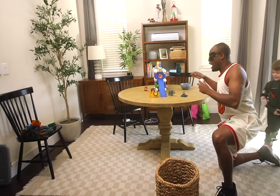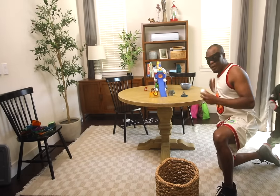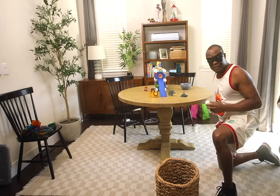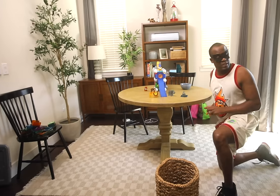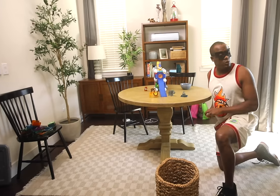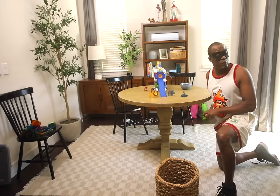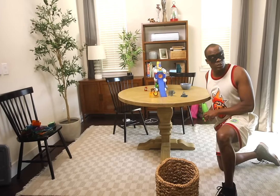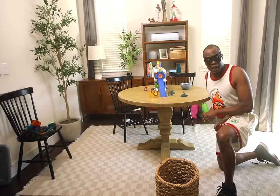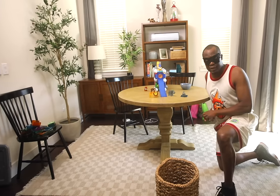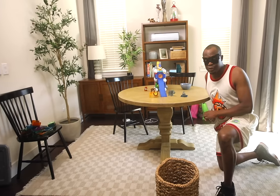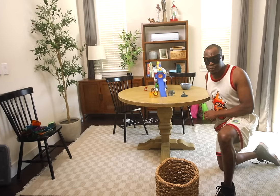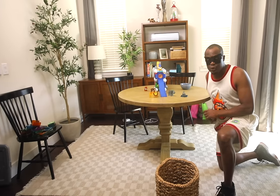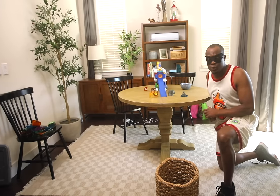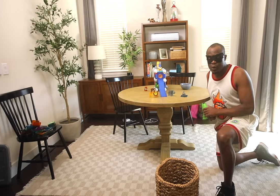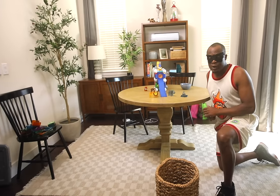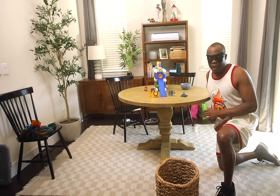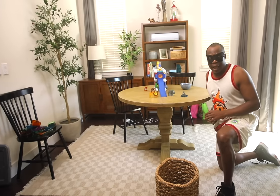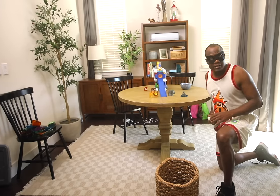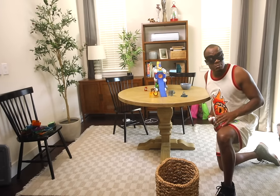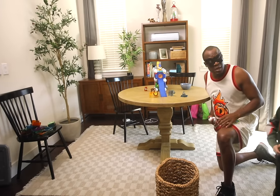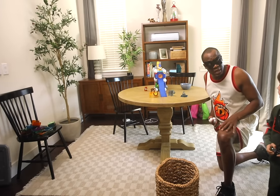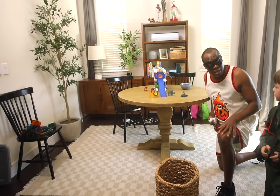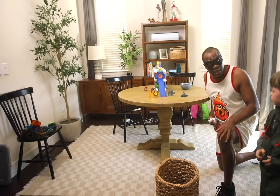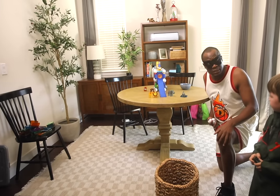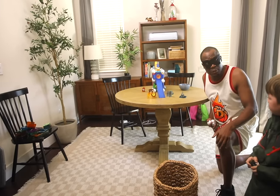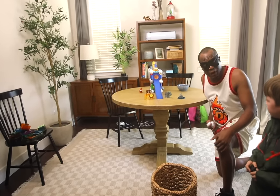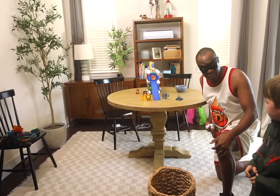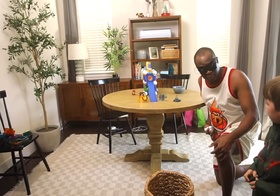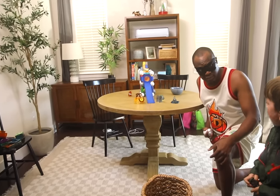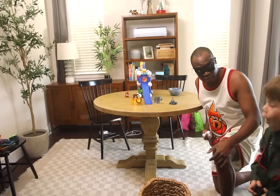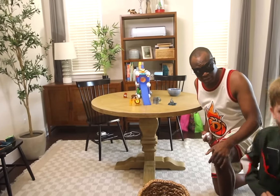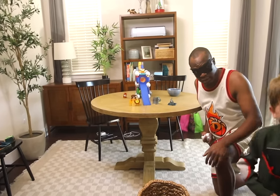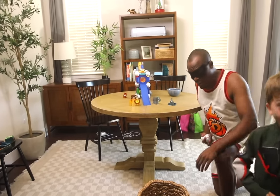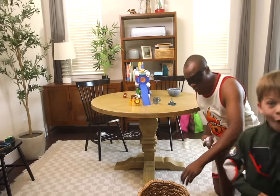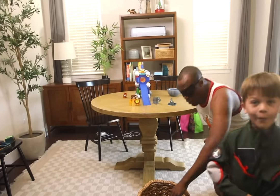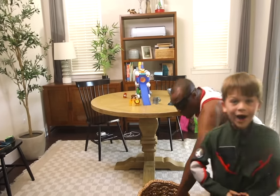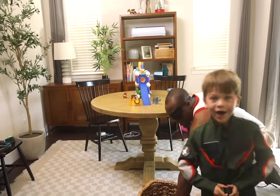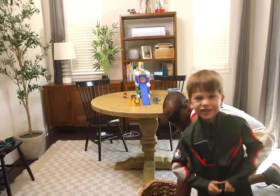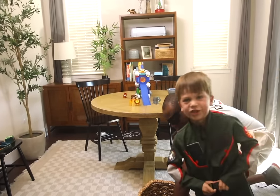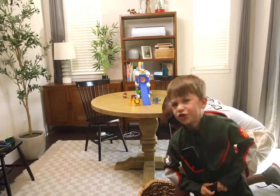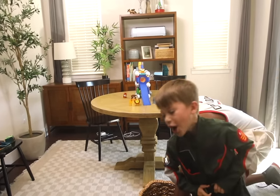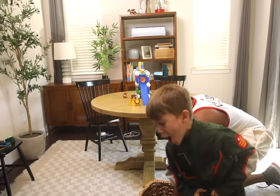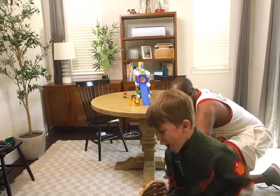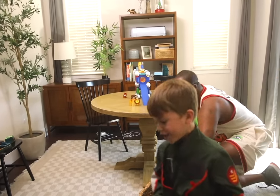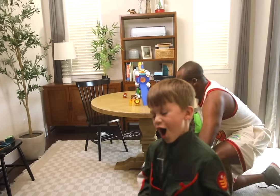How about this? We try to do As many as possible. Oh my god! All at the same time.